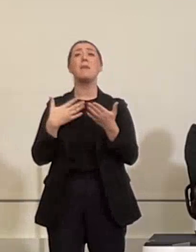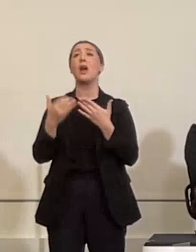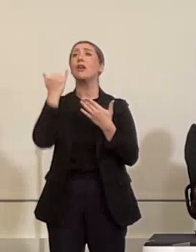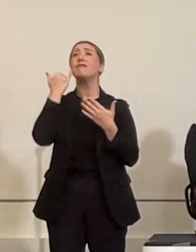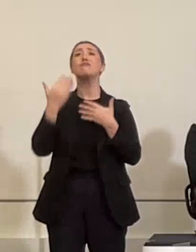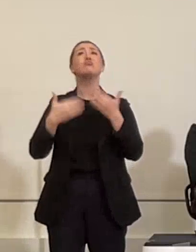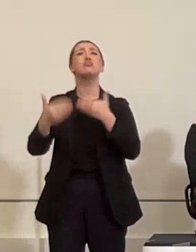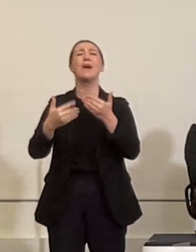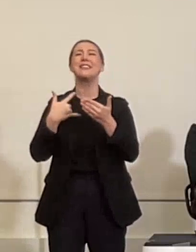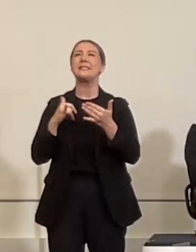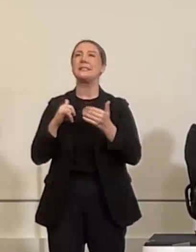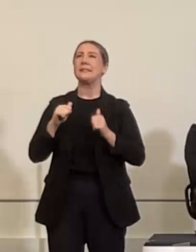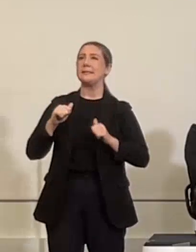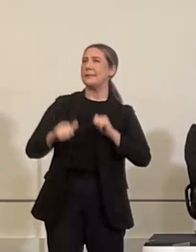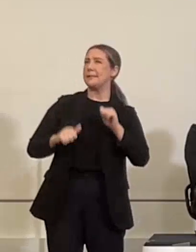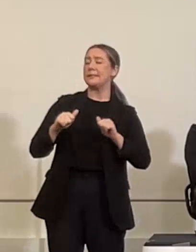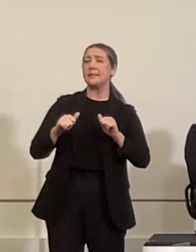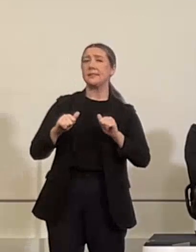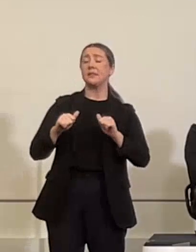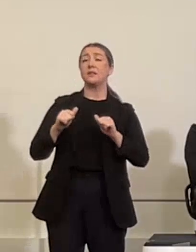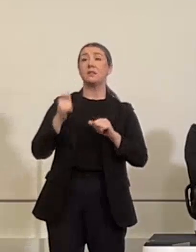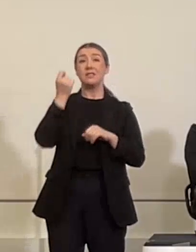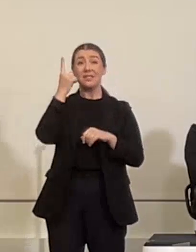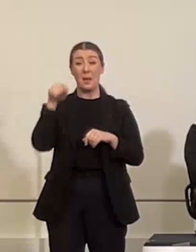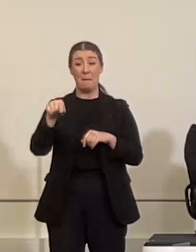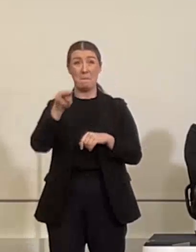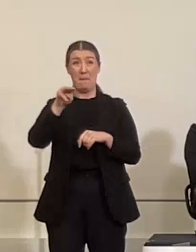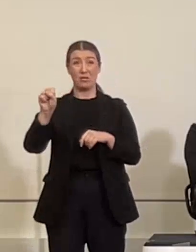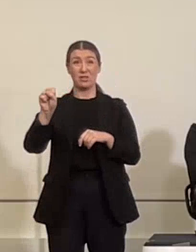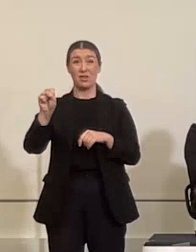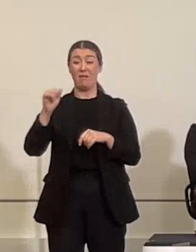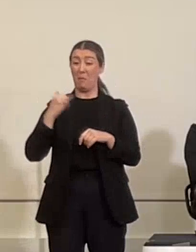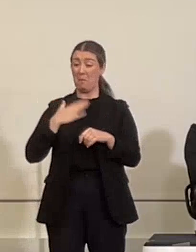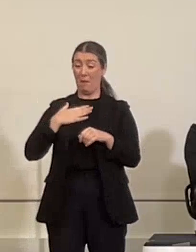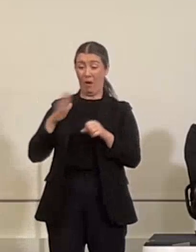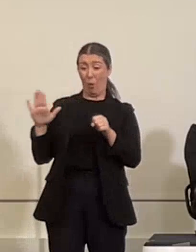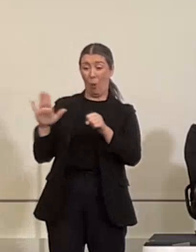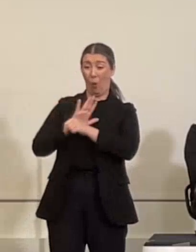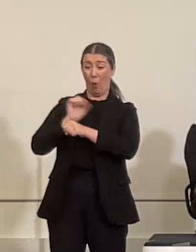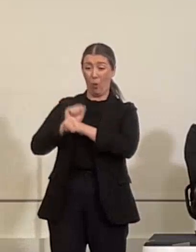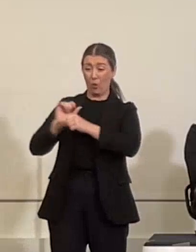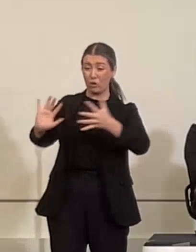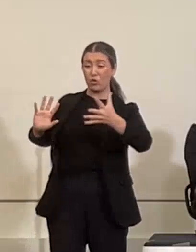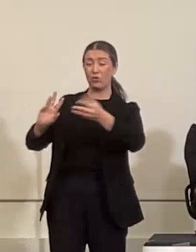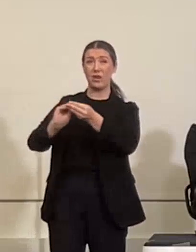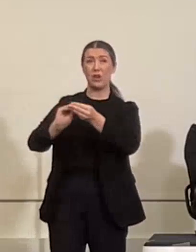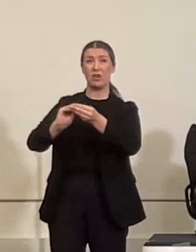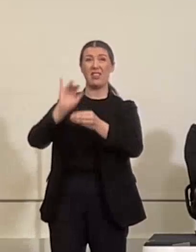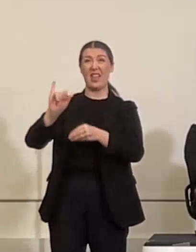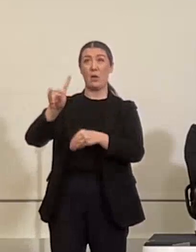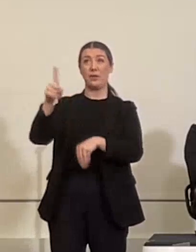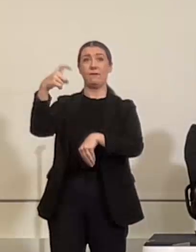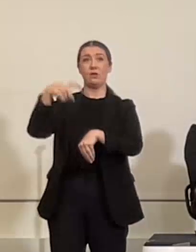And I got to say, Microsoft was the first time in my career that identified as someone with a disability.